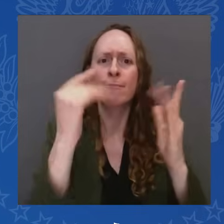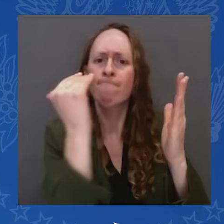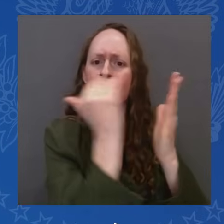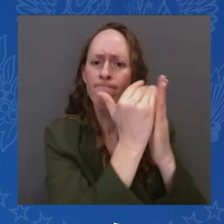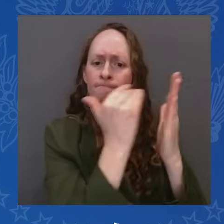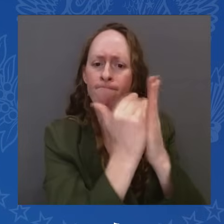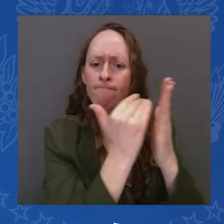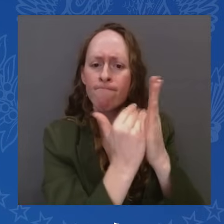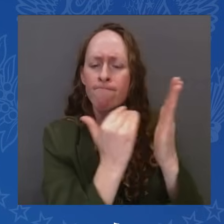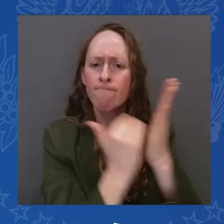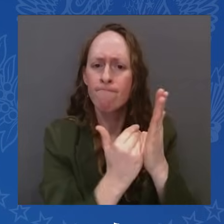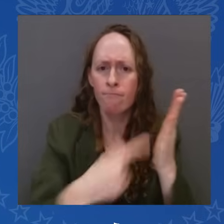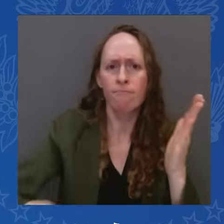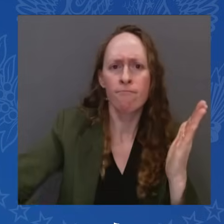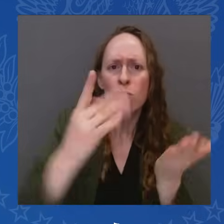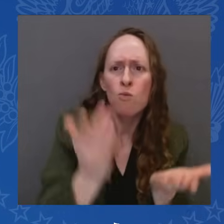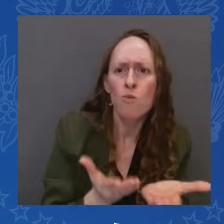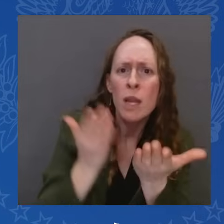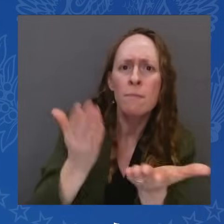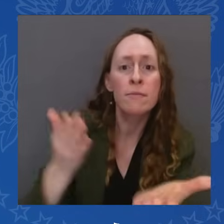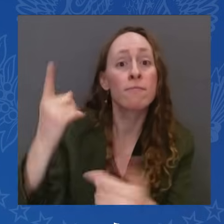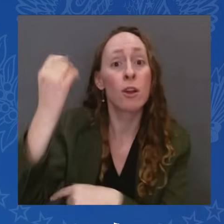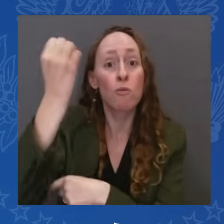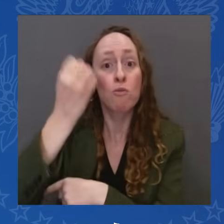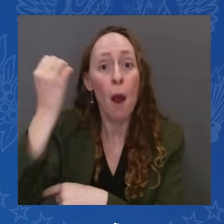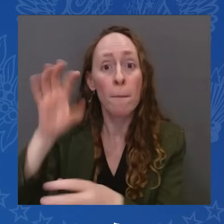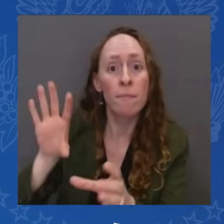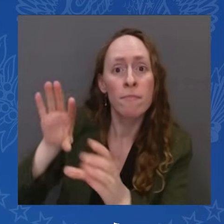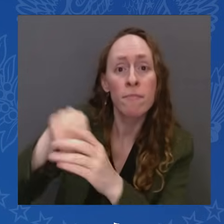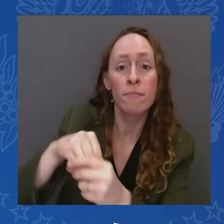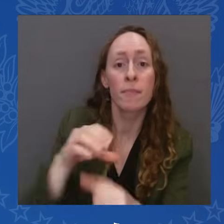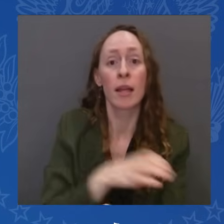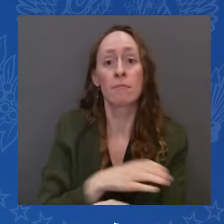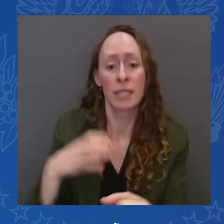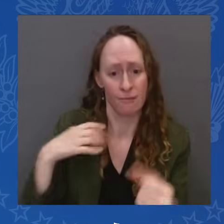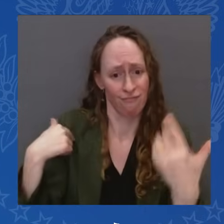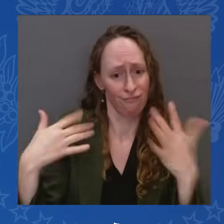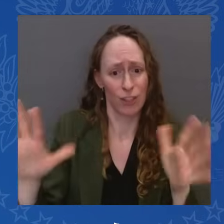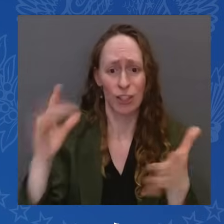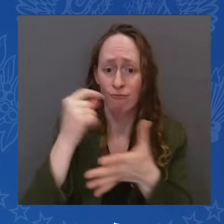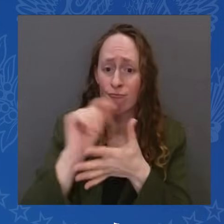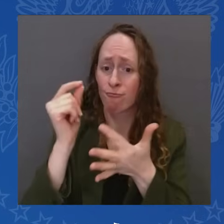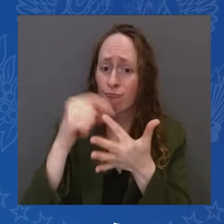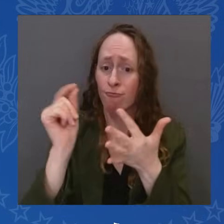to start negotiations on Ukraine's accessi- -- accession to the EU.